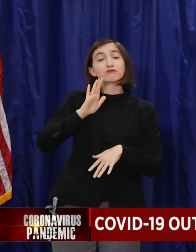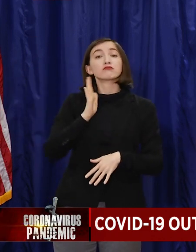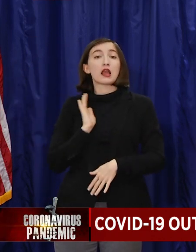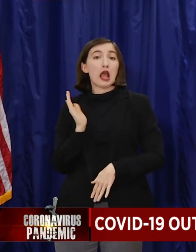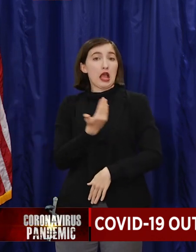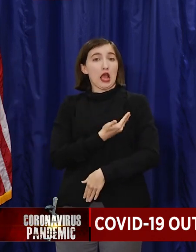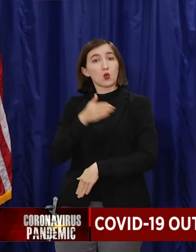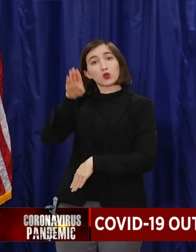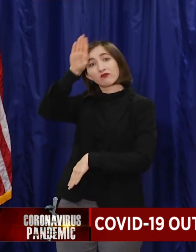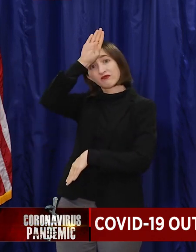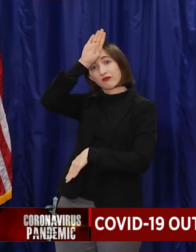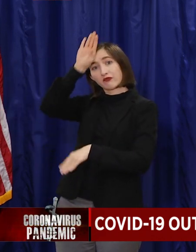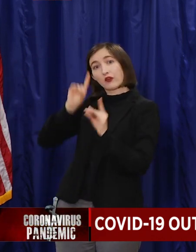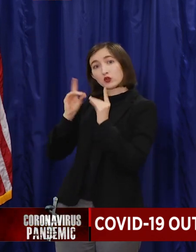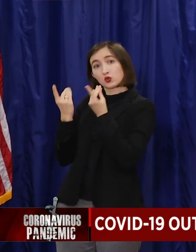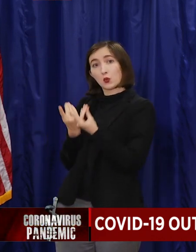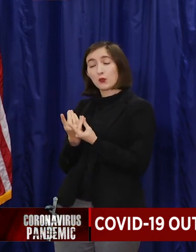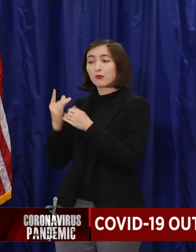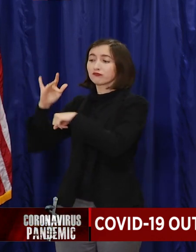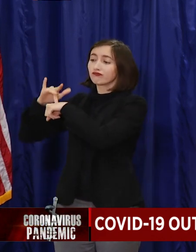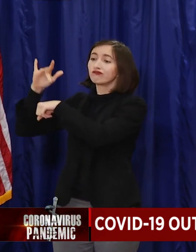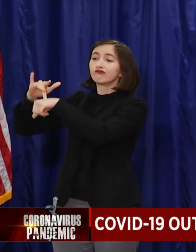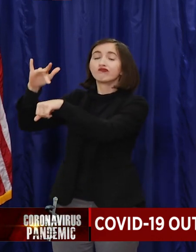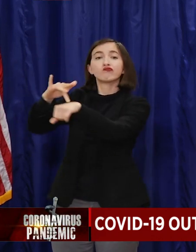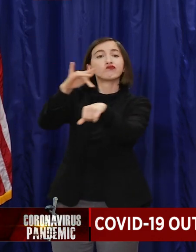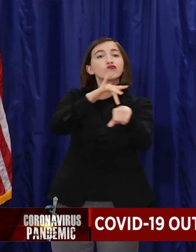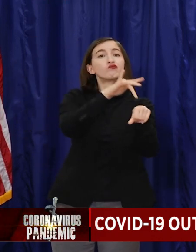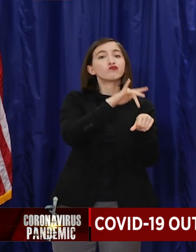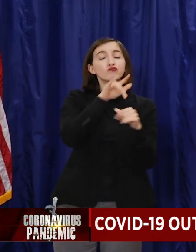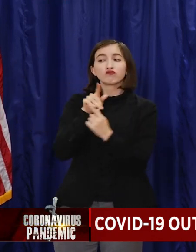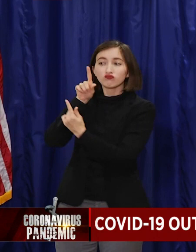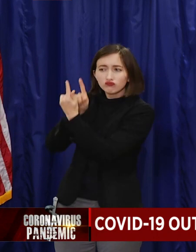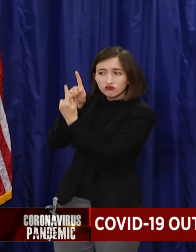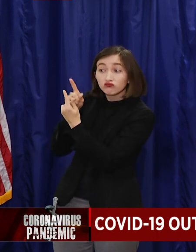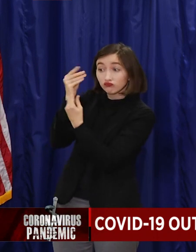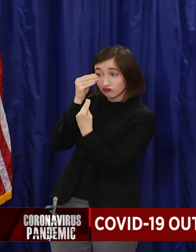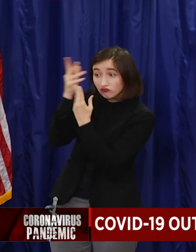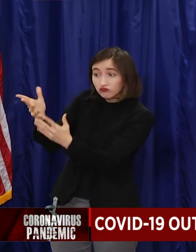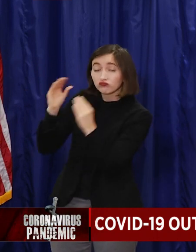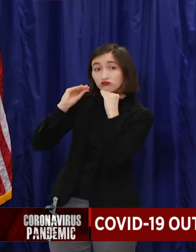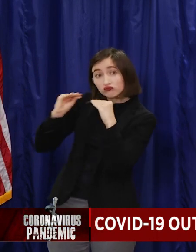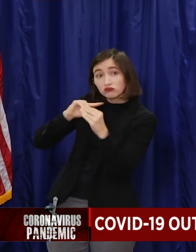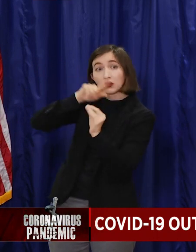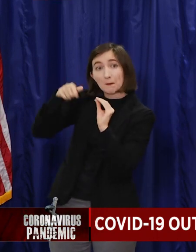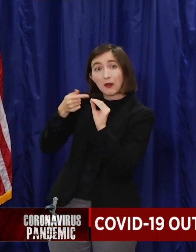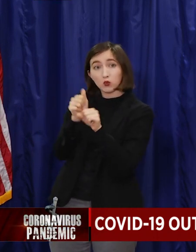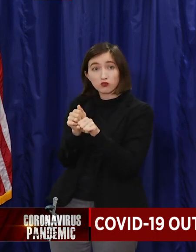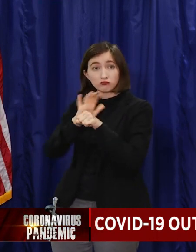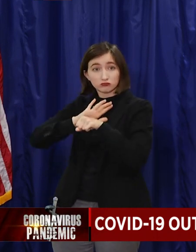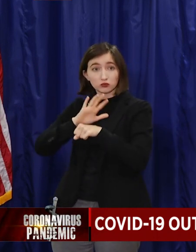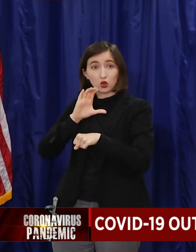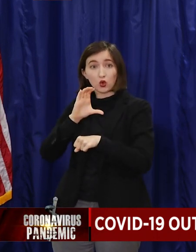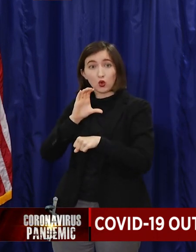VIRTUAL REALITY RACING IS A BIG HIT FOR NASCAR ZONE NBA, 2 K TOURNAMENT SHOULD ALSO BIG HIT FOR NASCAR ZONE NBA, 2 K TOURNAMENT SHOULD ALSO DO WELL KEVIN DURAN TRAE YOUNG K TOURNAMENT SHOULD ALSO DO WELL KEVIN DURAN TRAE YOUNG WILL LEAD TO 16 PLAYER FIELD OF DO WELL KEVIN DURAN TRAE YOUNG WILL LEAD TO 16 PLAYER FIELD OF NBA PLAYERS IN THE NBA, 2 K 20